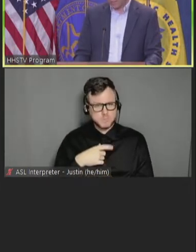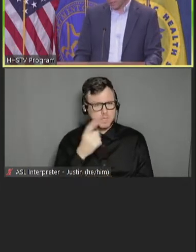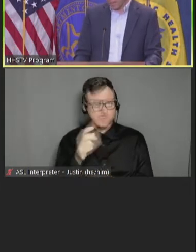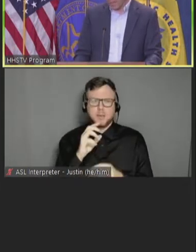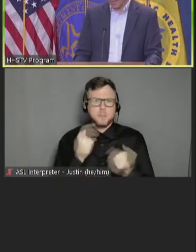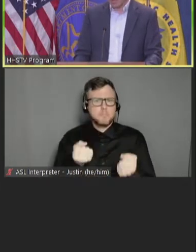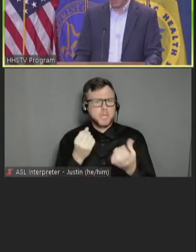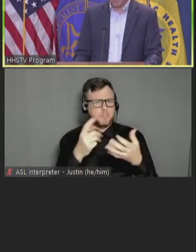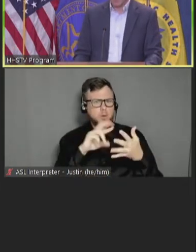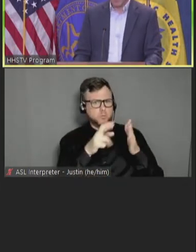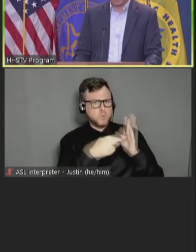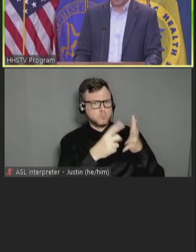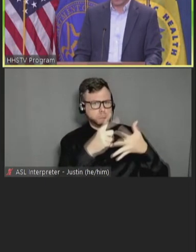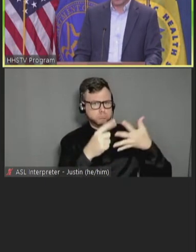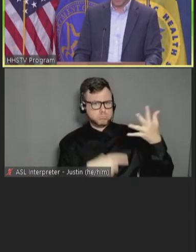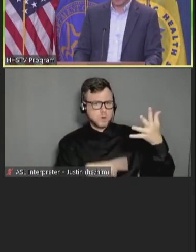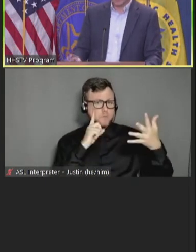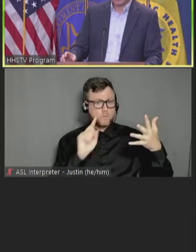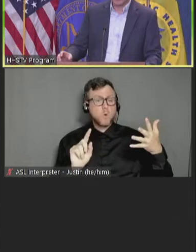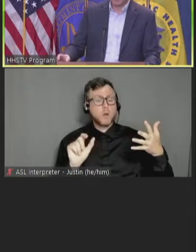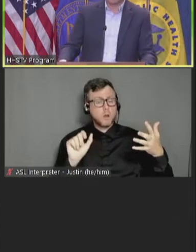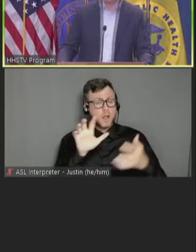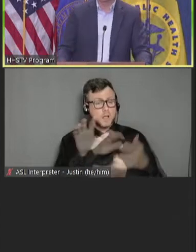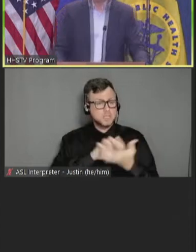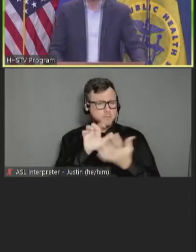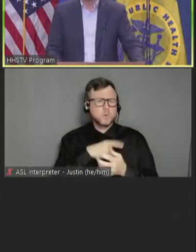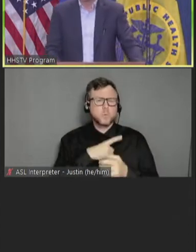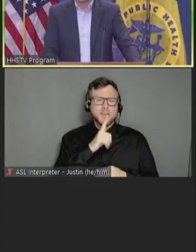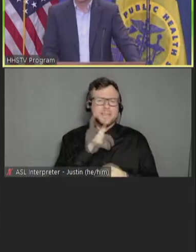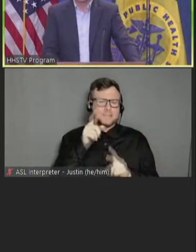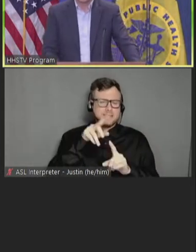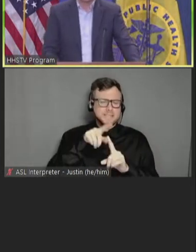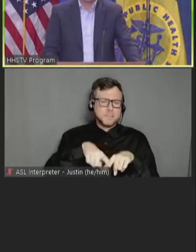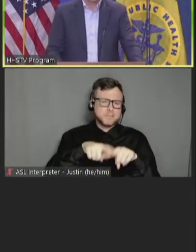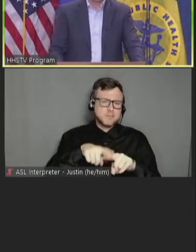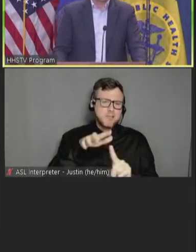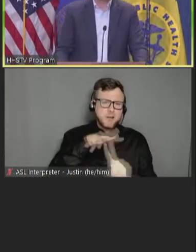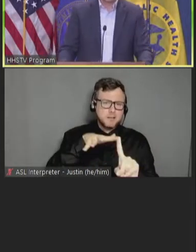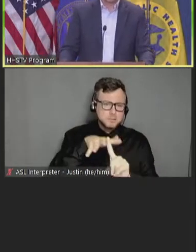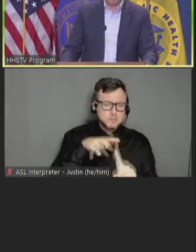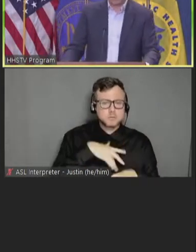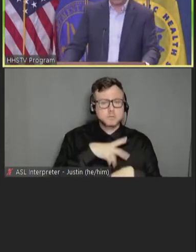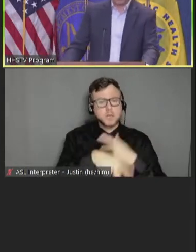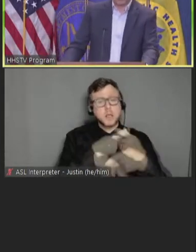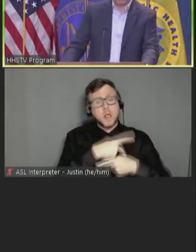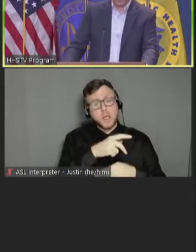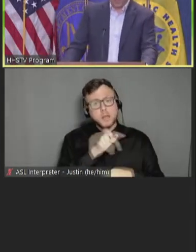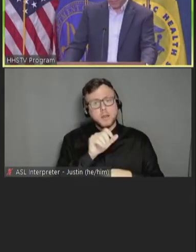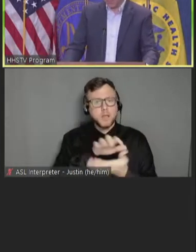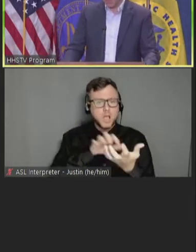and it's really context dependent on when and what type of adjuvant is most appropriate to use.